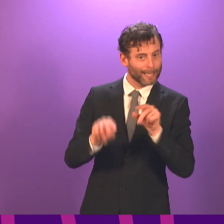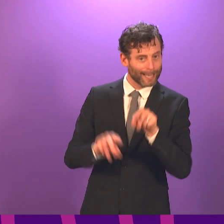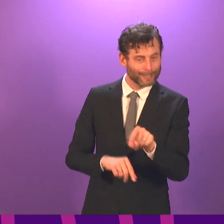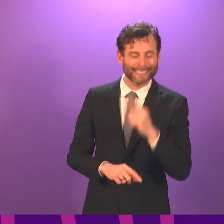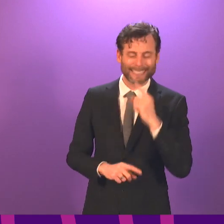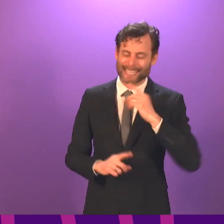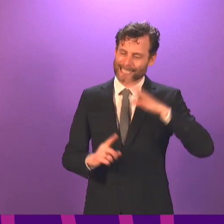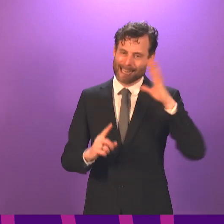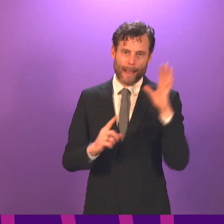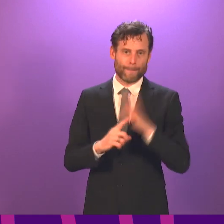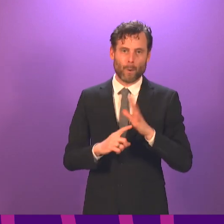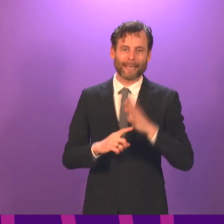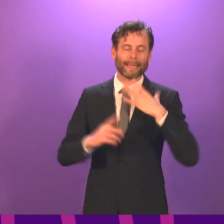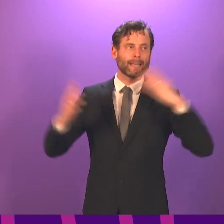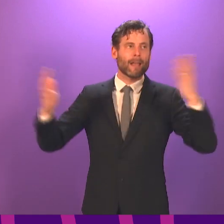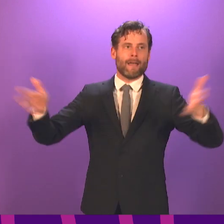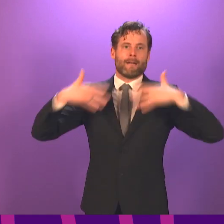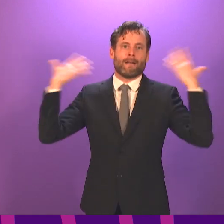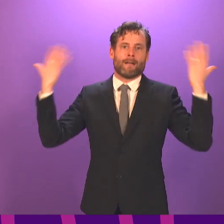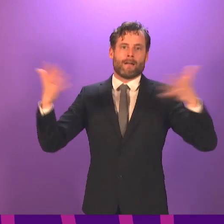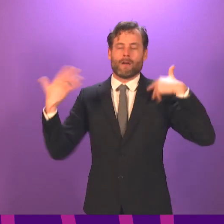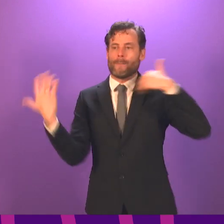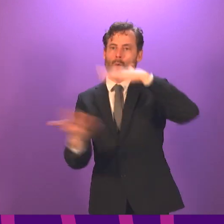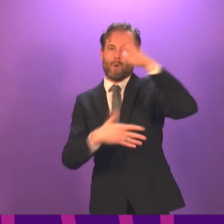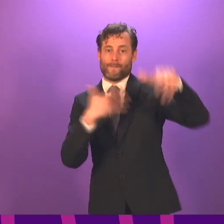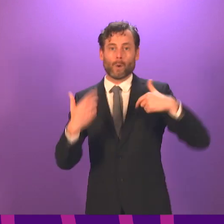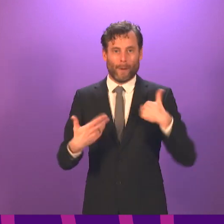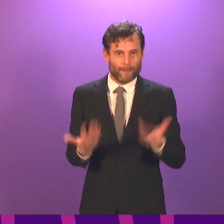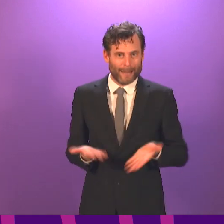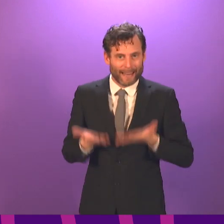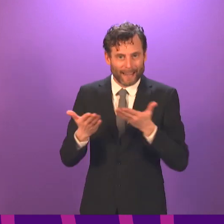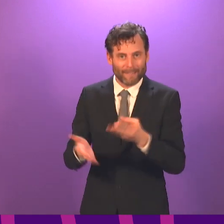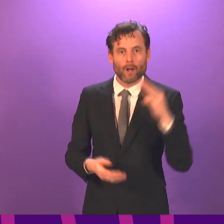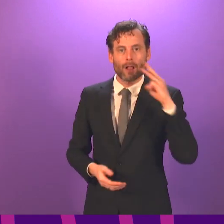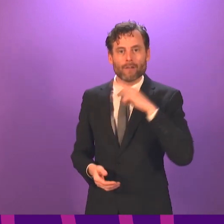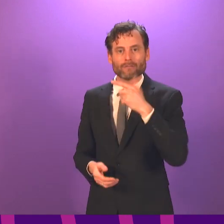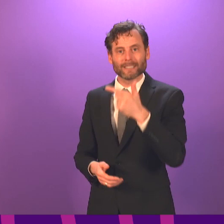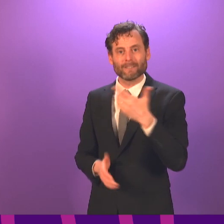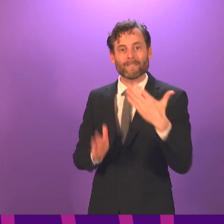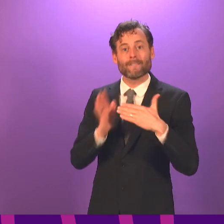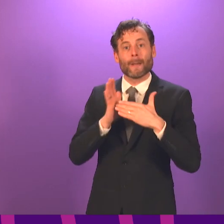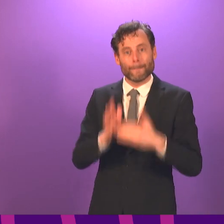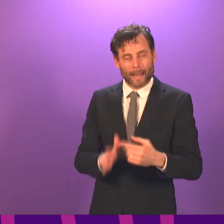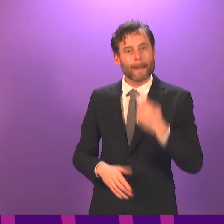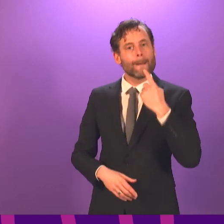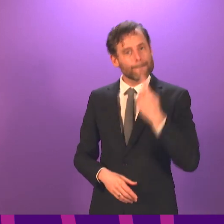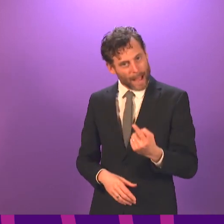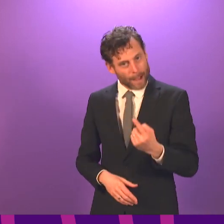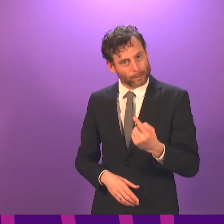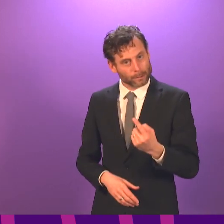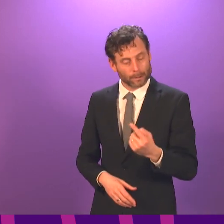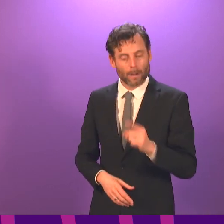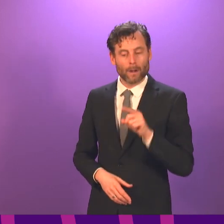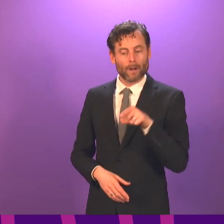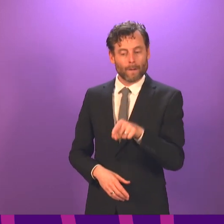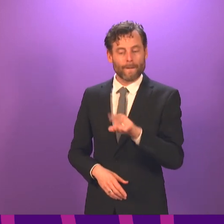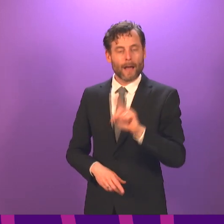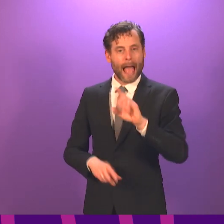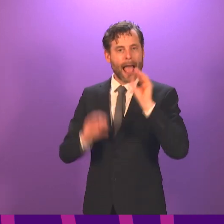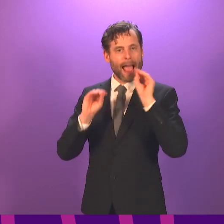of ventilation. We have provided local authorities with £375 million of education recovery funding